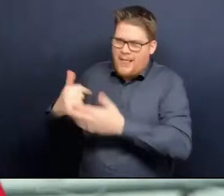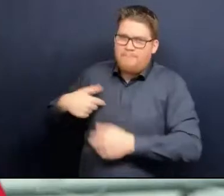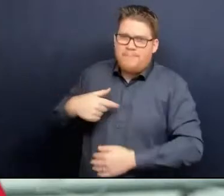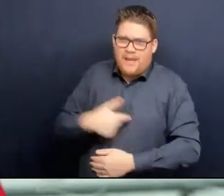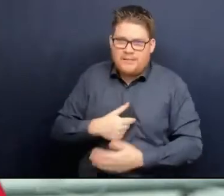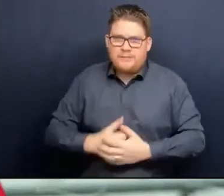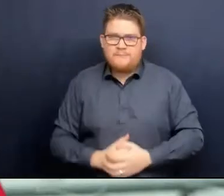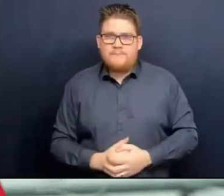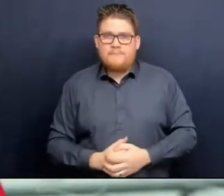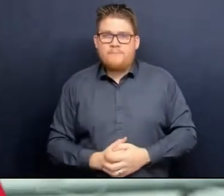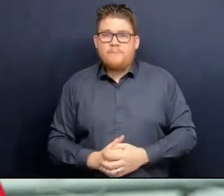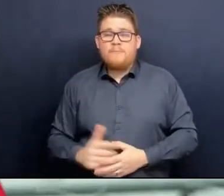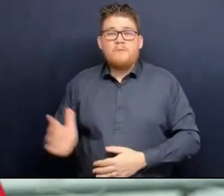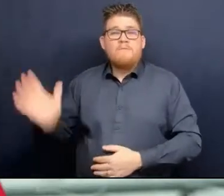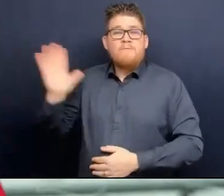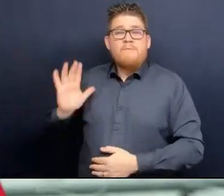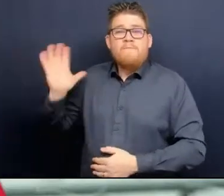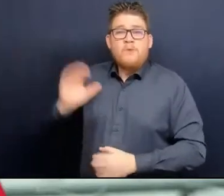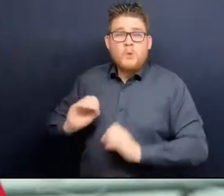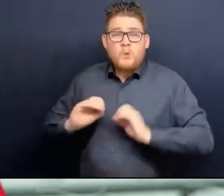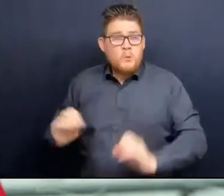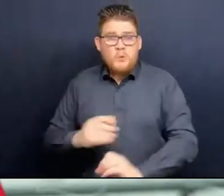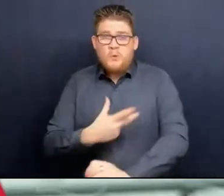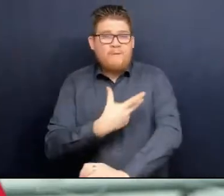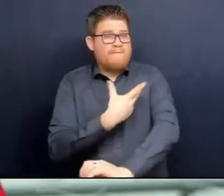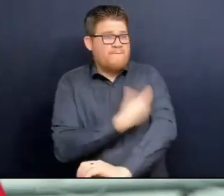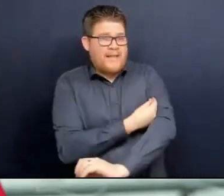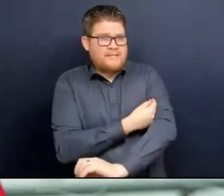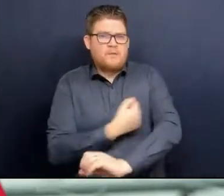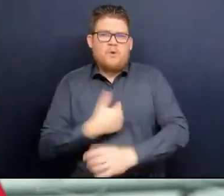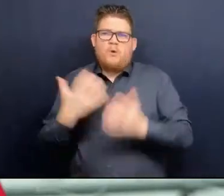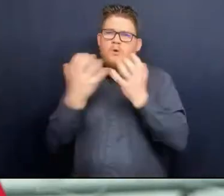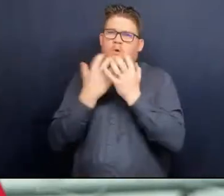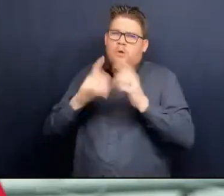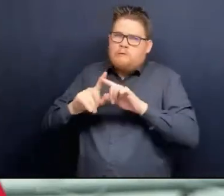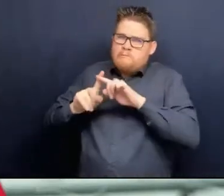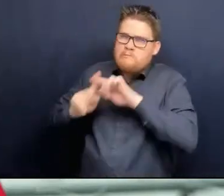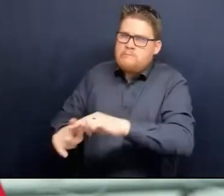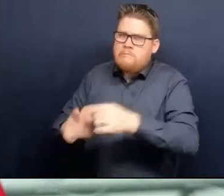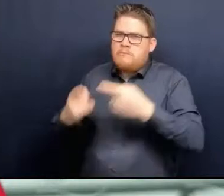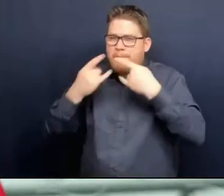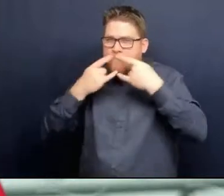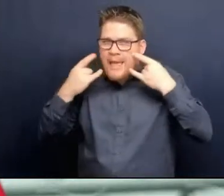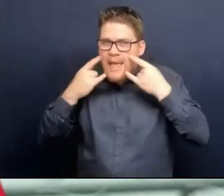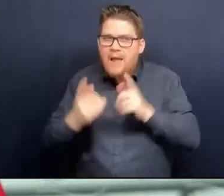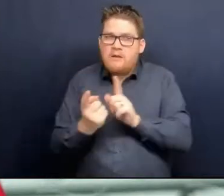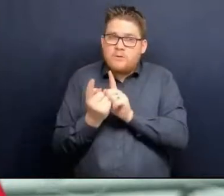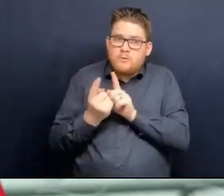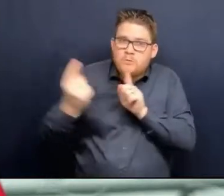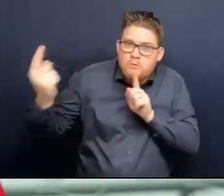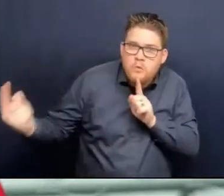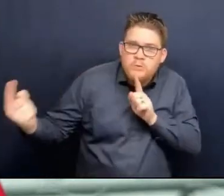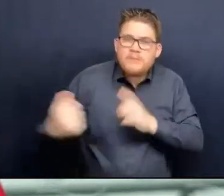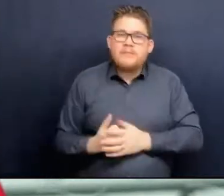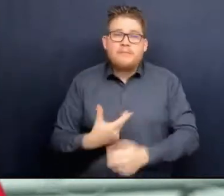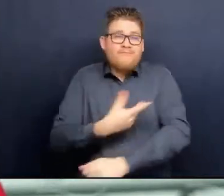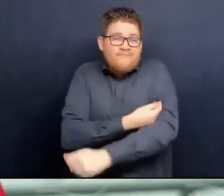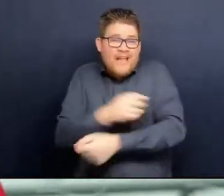strategies we have. Now we have That level of immunity, but that's going to change and wane over time, and there's still